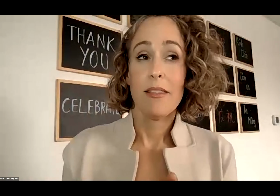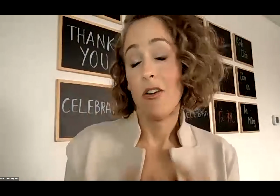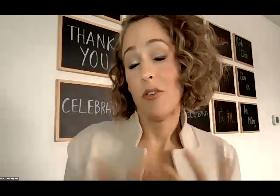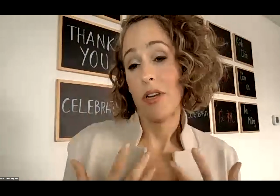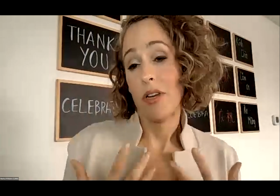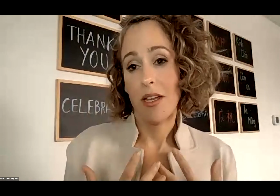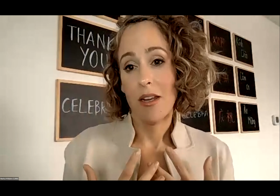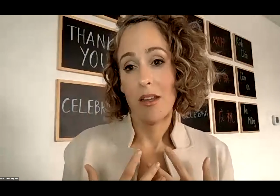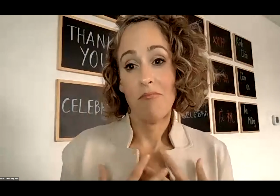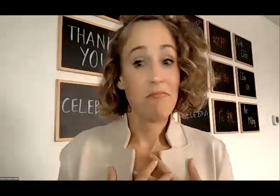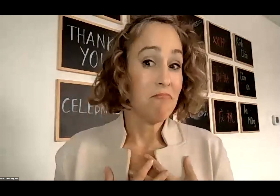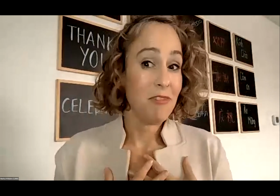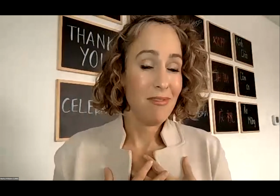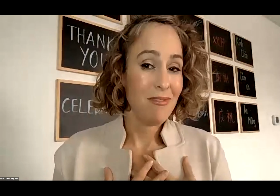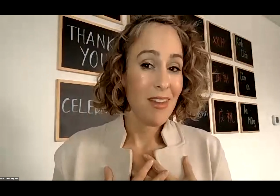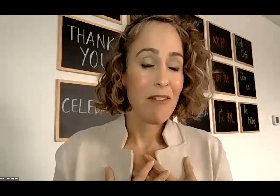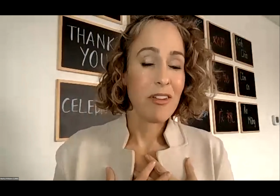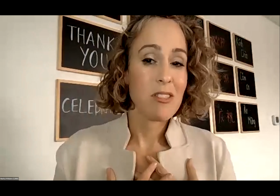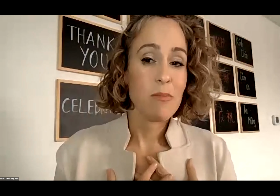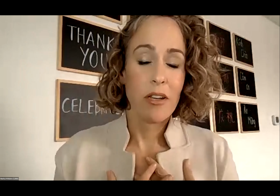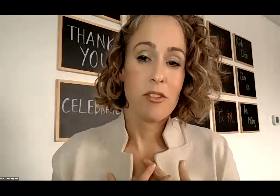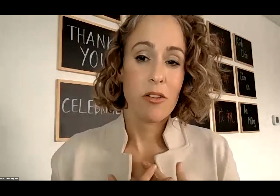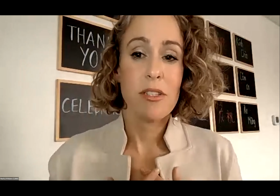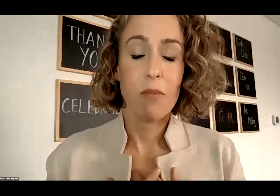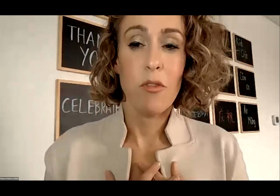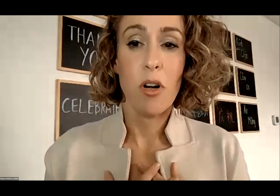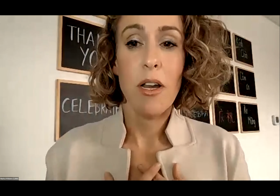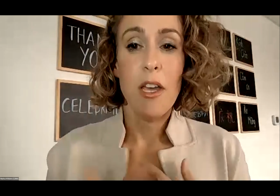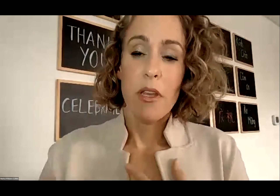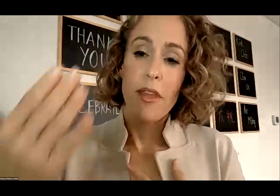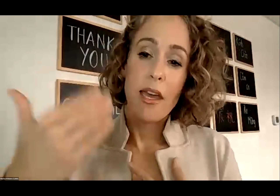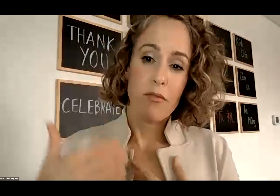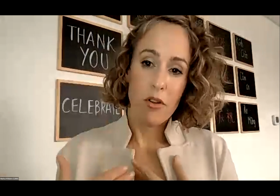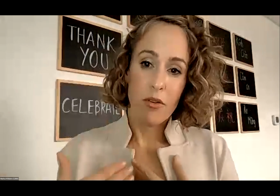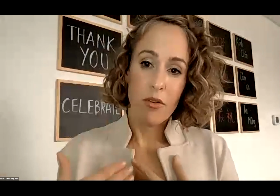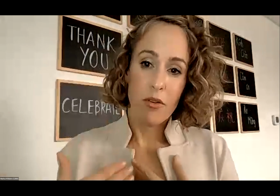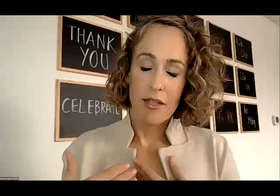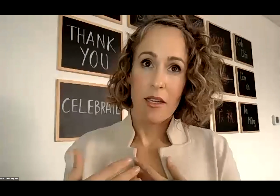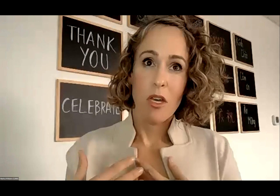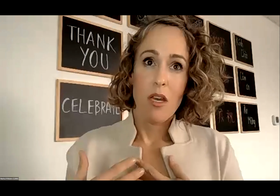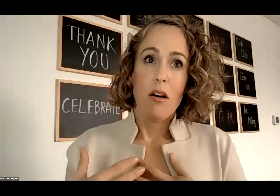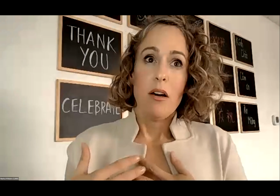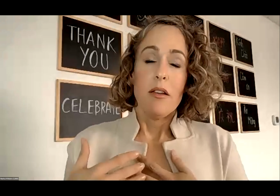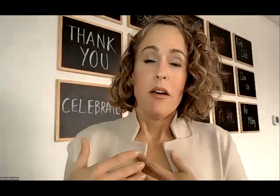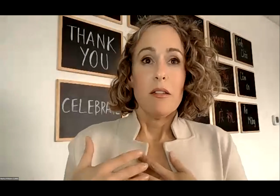that they don't even have experience servicing before but they have notice ahead of time.